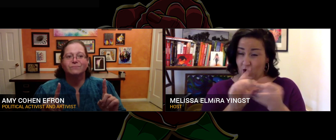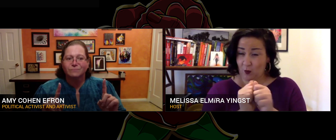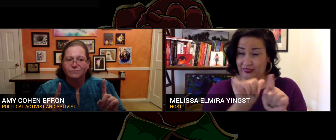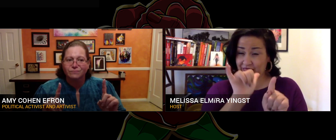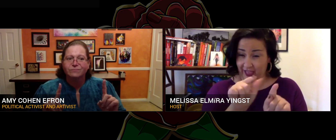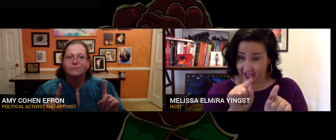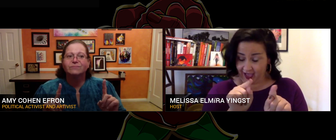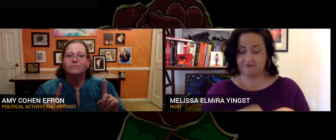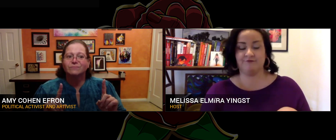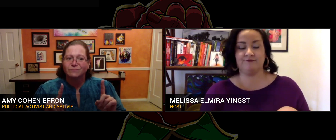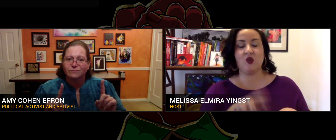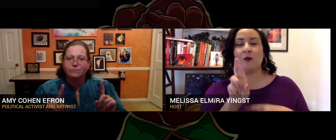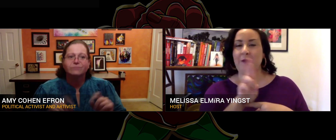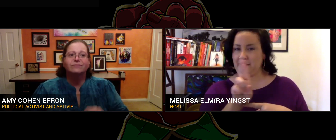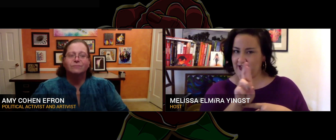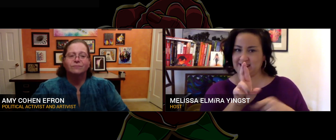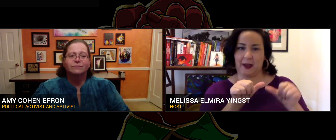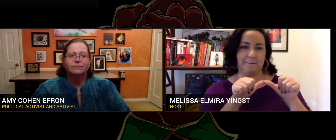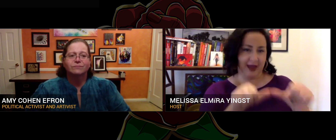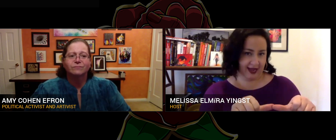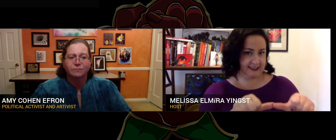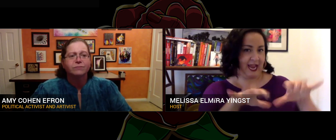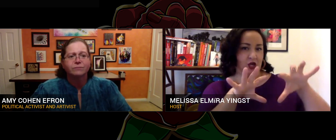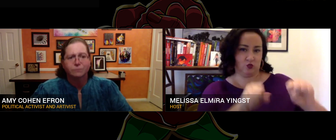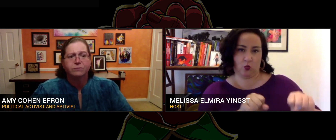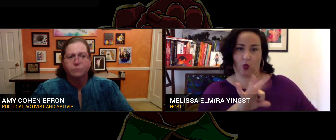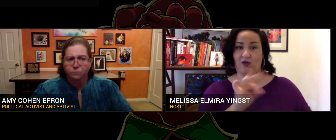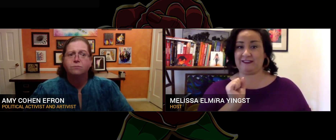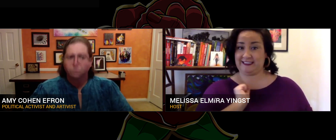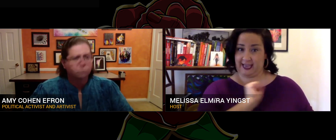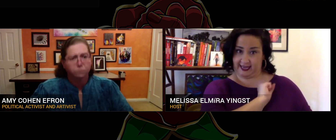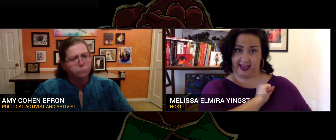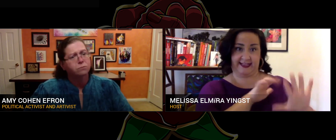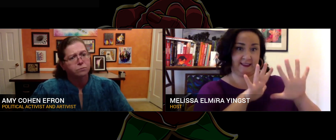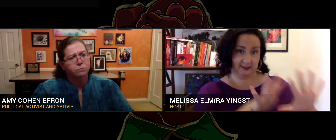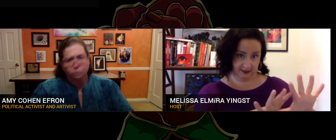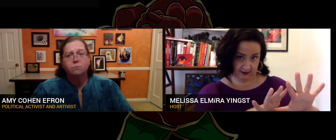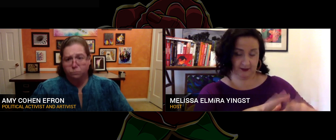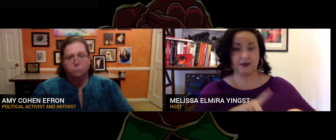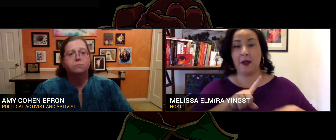Regarding that, Republicans maintains the control of the Senate.